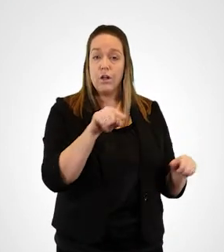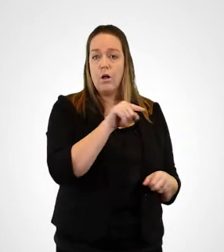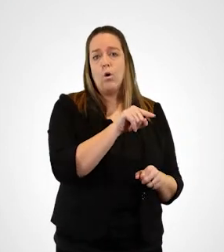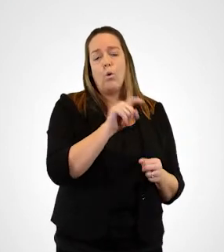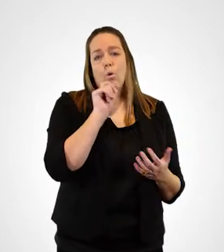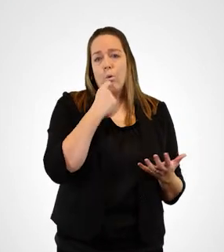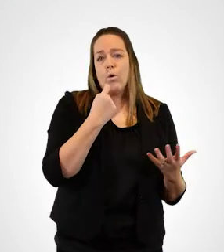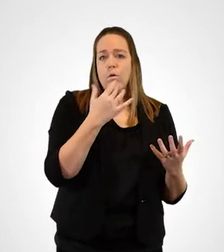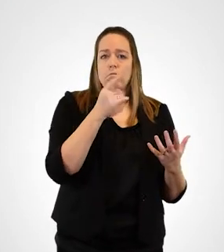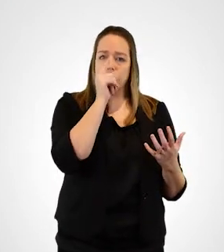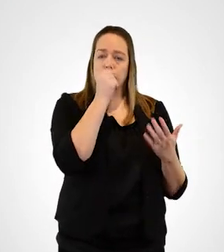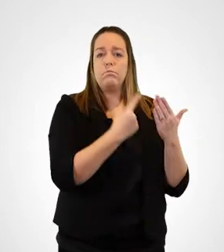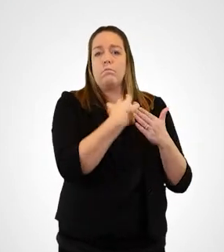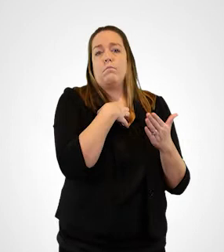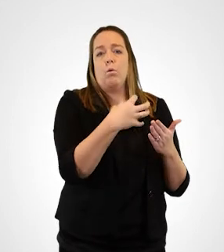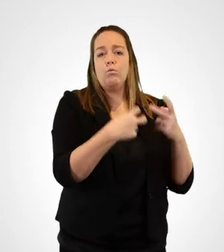are more likely to be problematic.